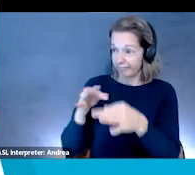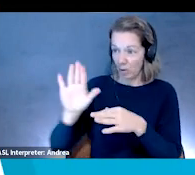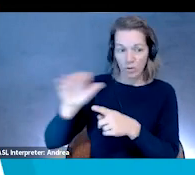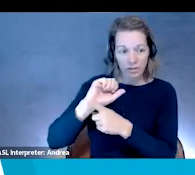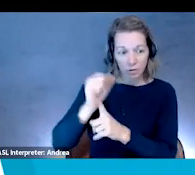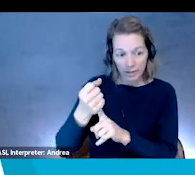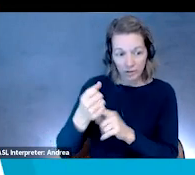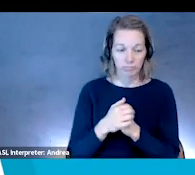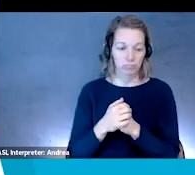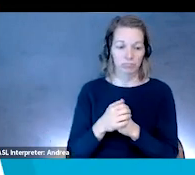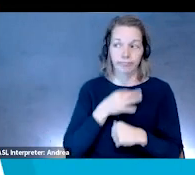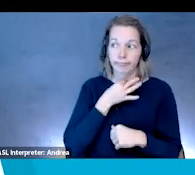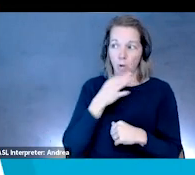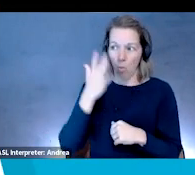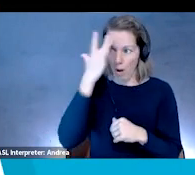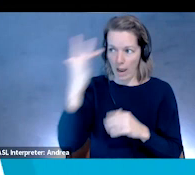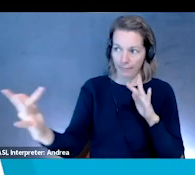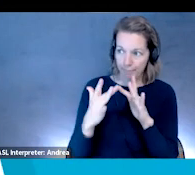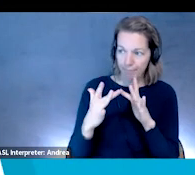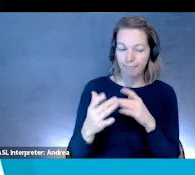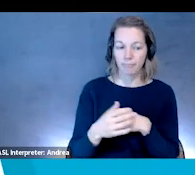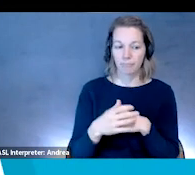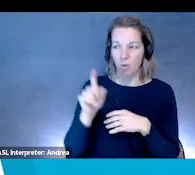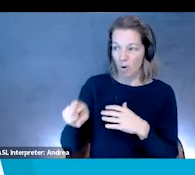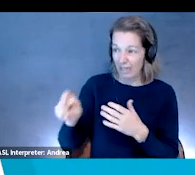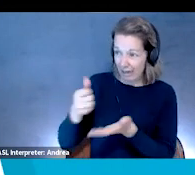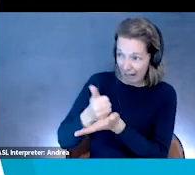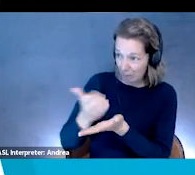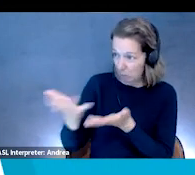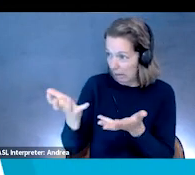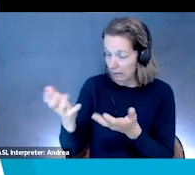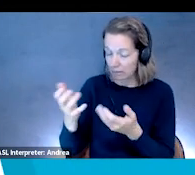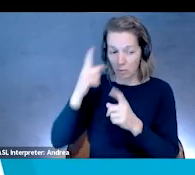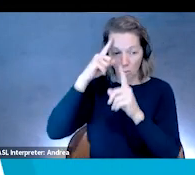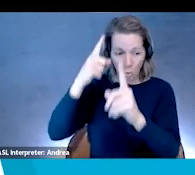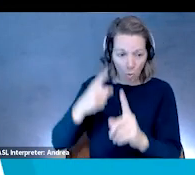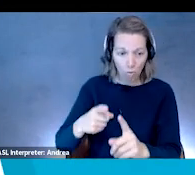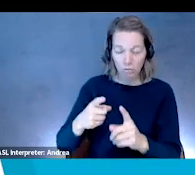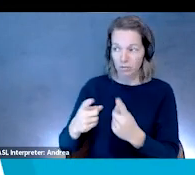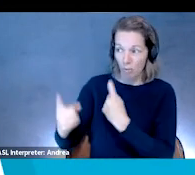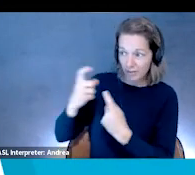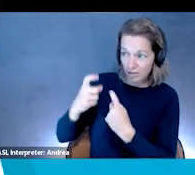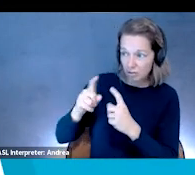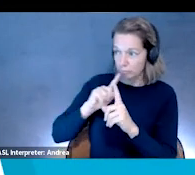QUESTIONS, YOUR DATE OF BIRTH AND ADDRESS. AND WHY YOU